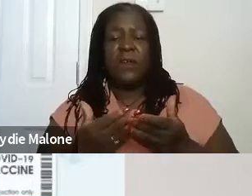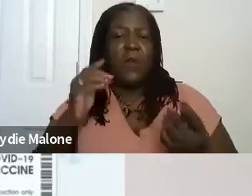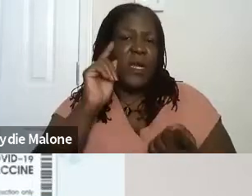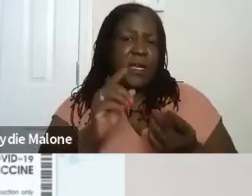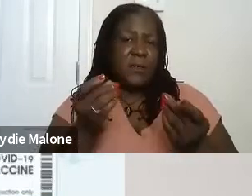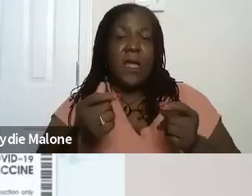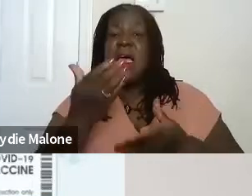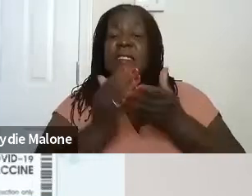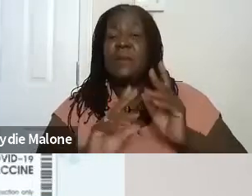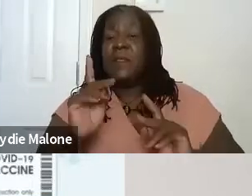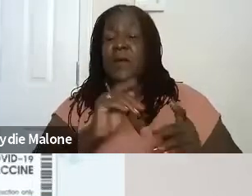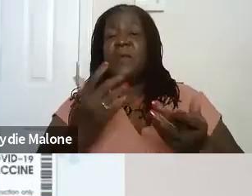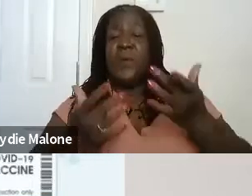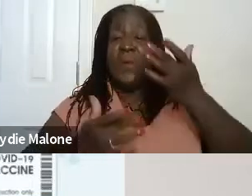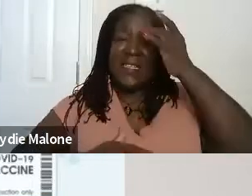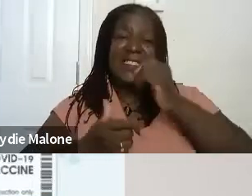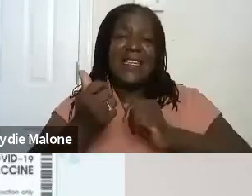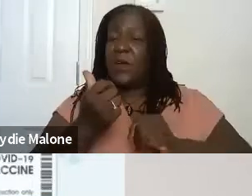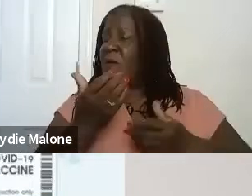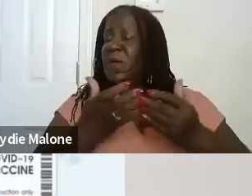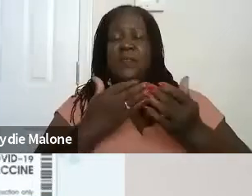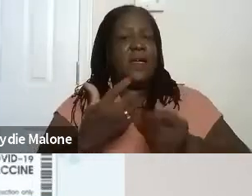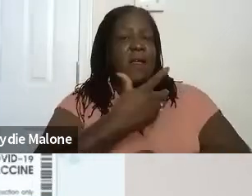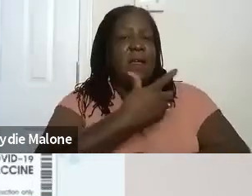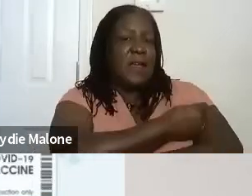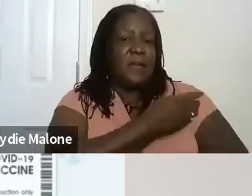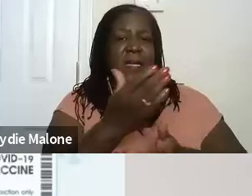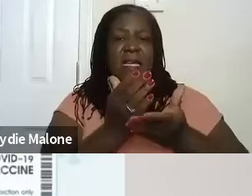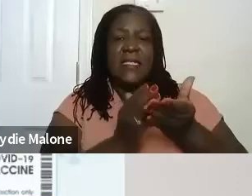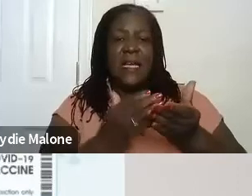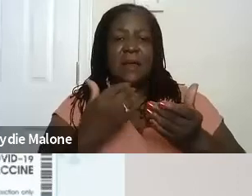vaccination, have been people who are immunocompromised or not able to mount an appropriate immune